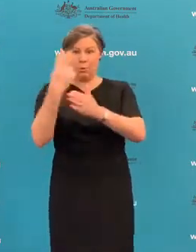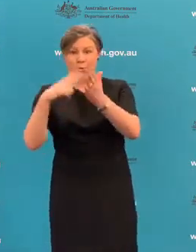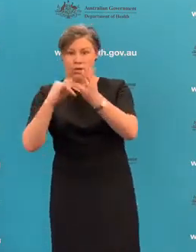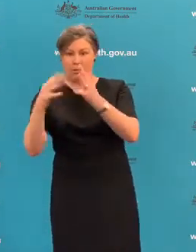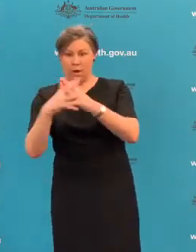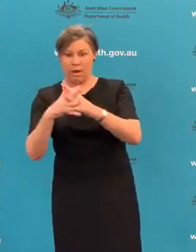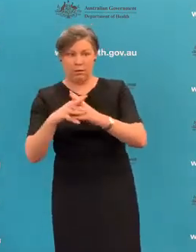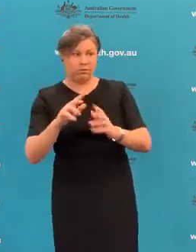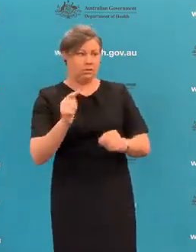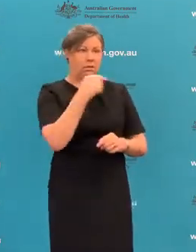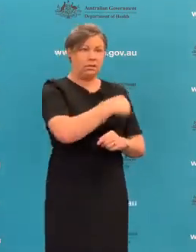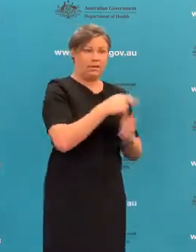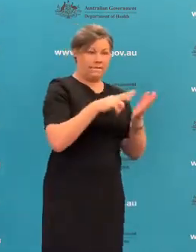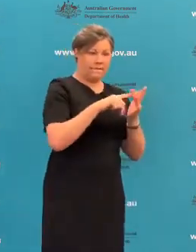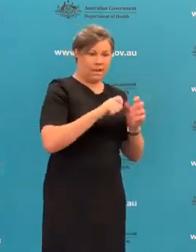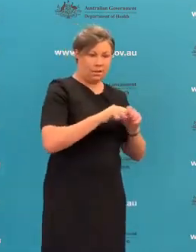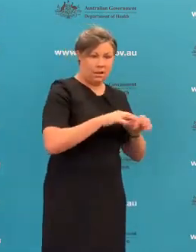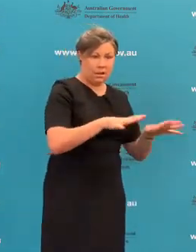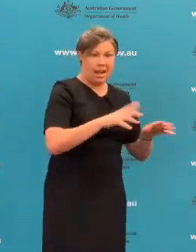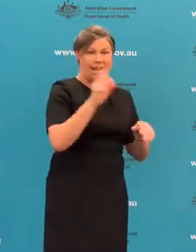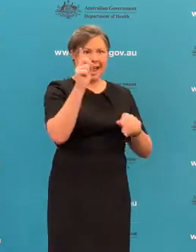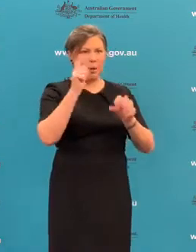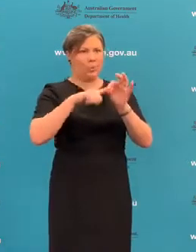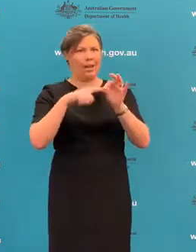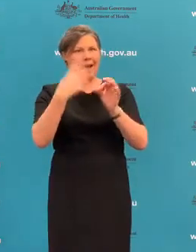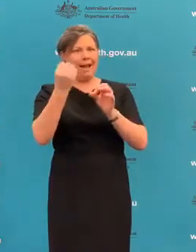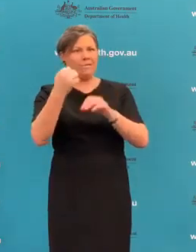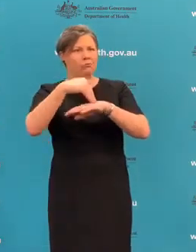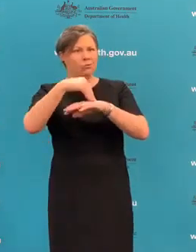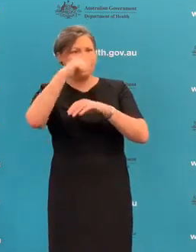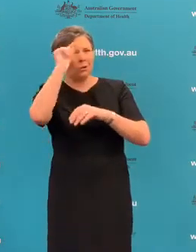continuing work underway Matt, to ensure that we have